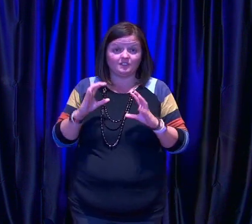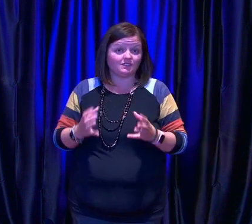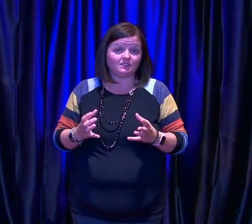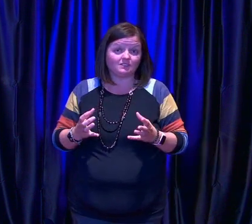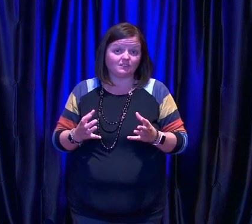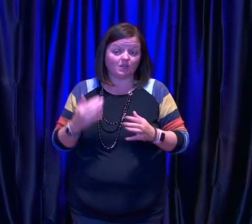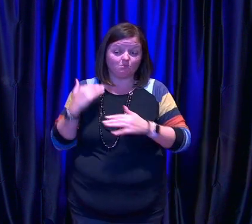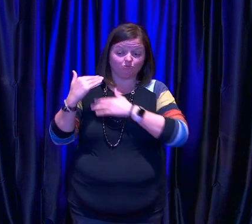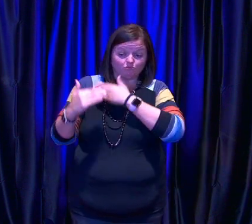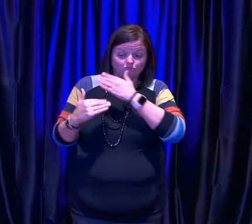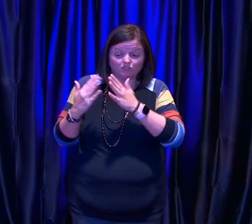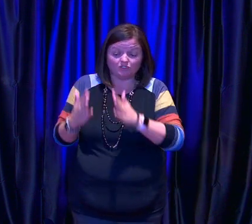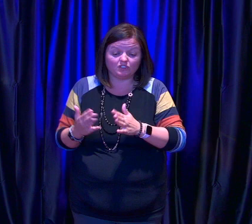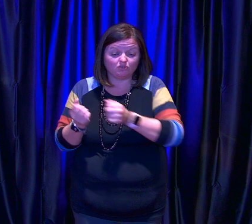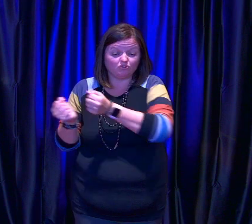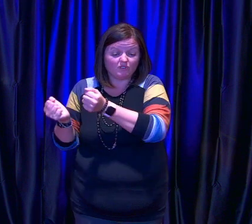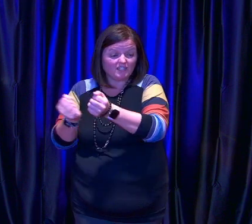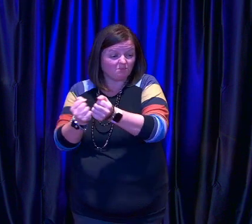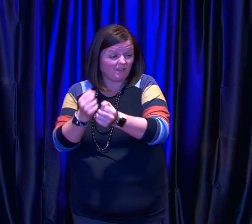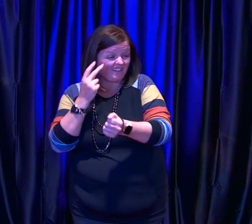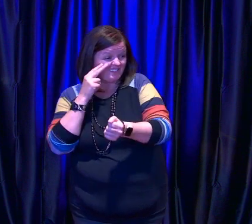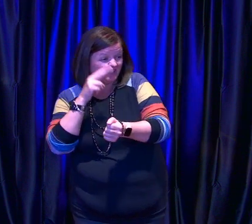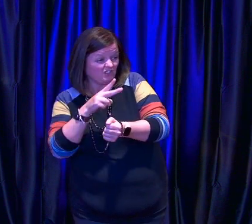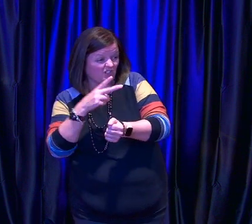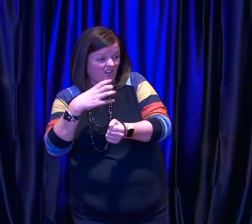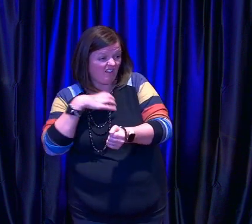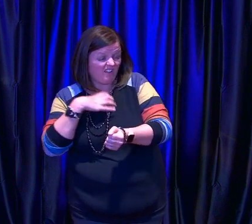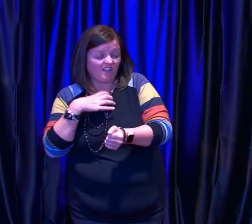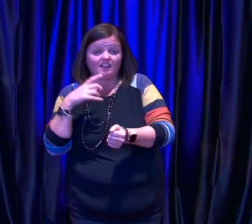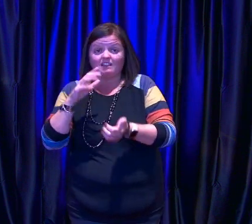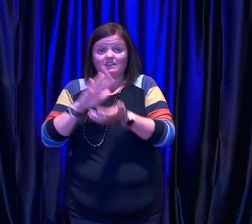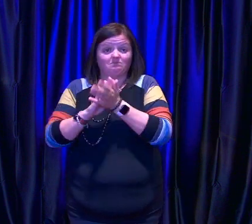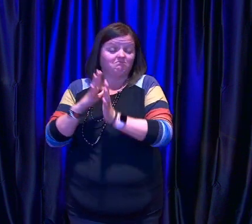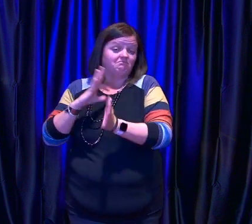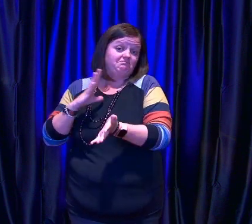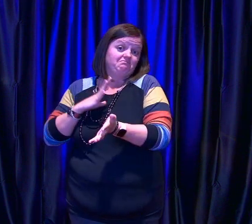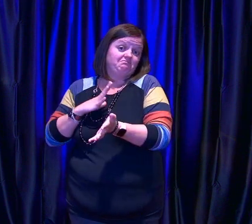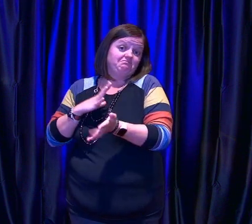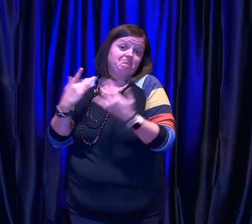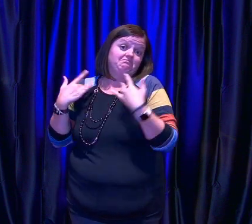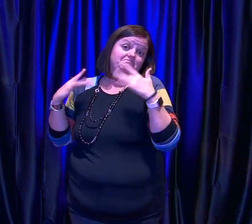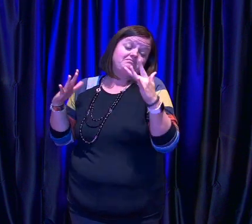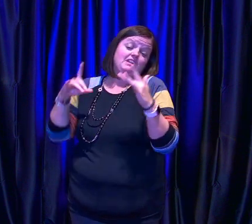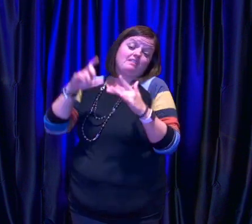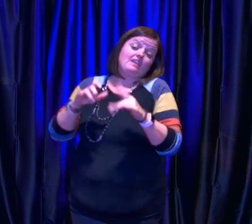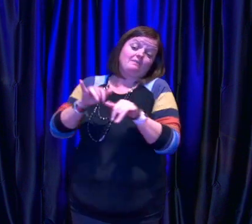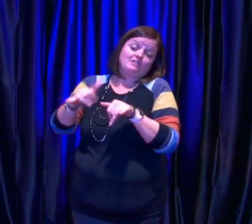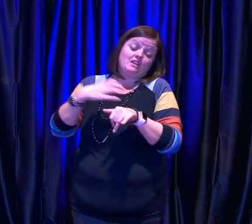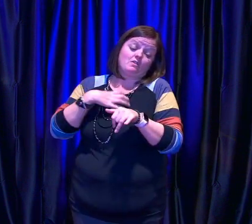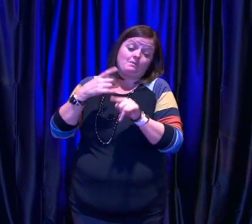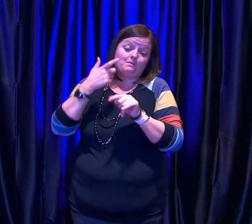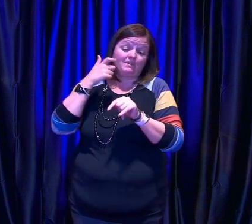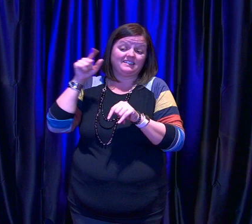traditionalist drives by and gets grumpy they're just gonna have to be grumpy because they're living under a thou shalt